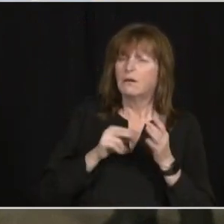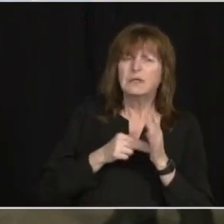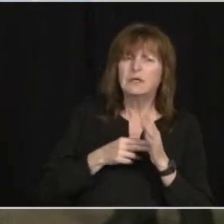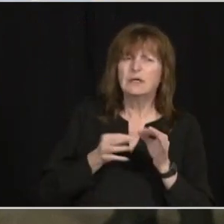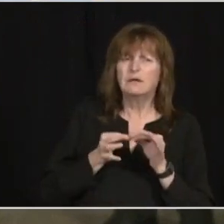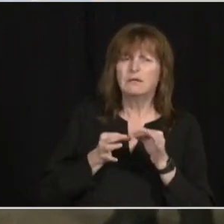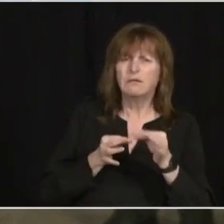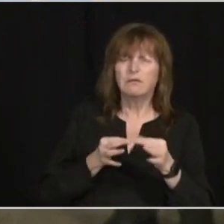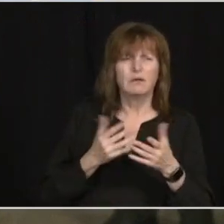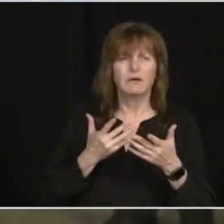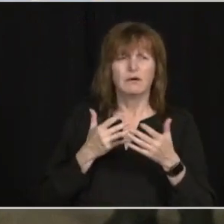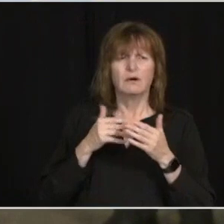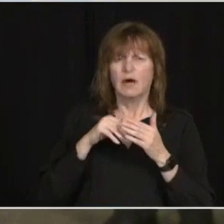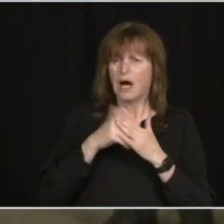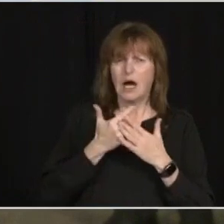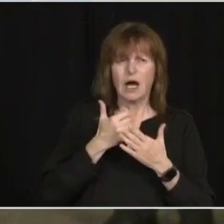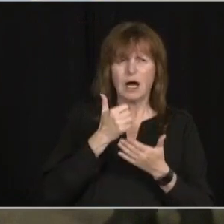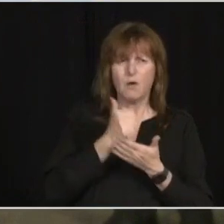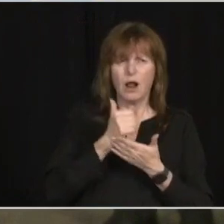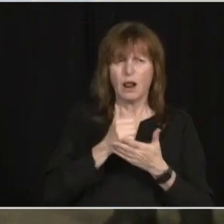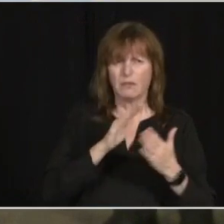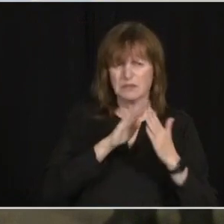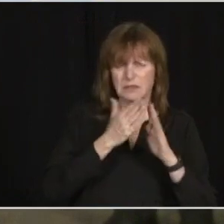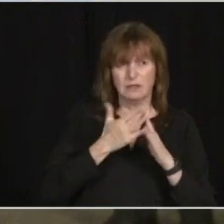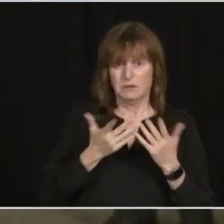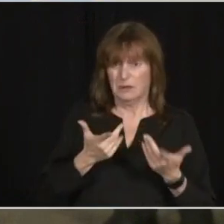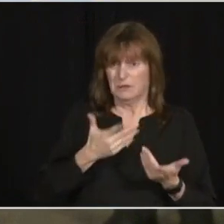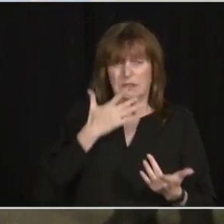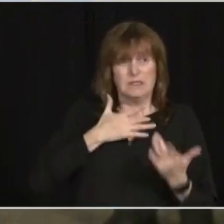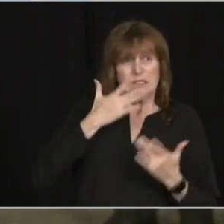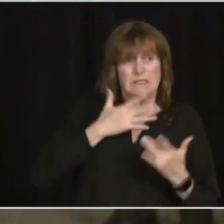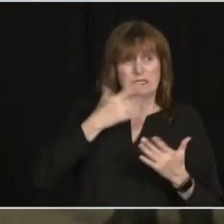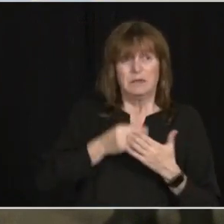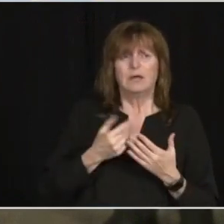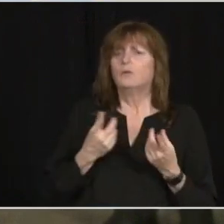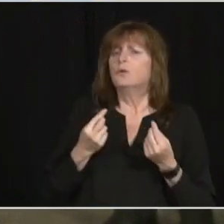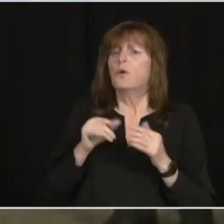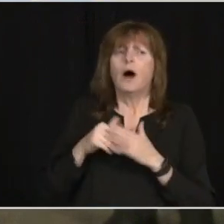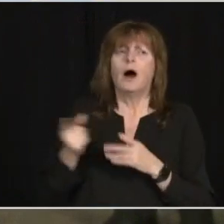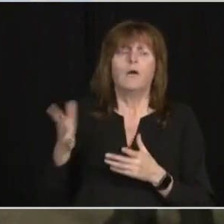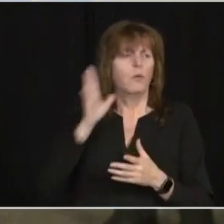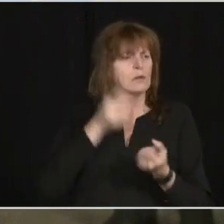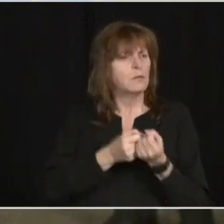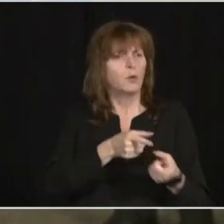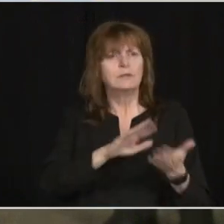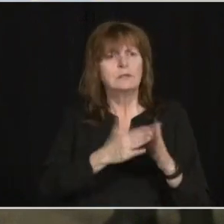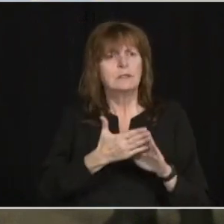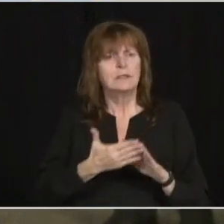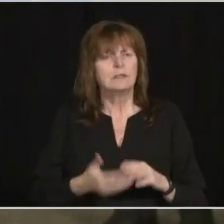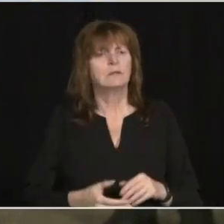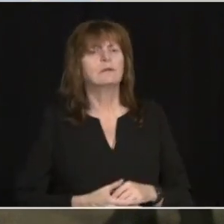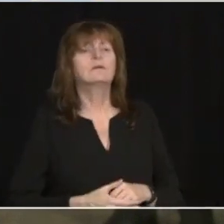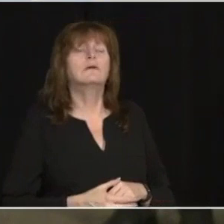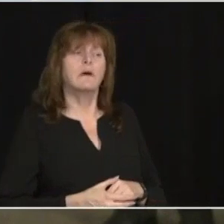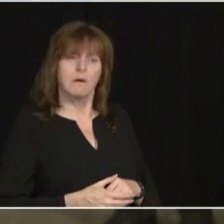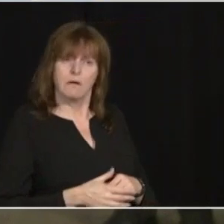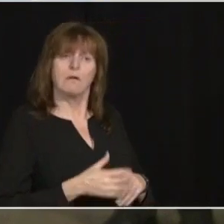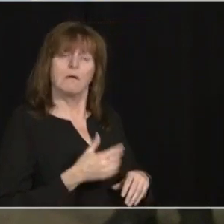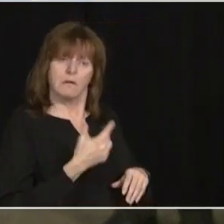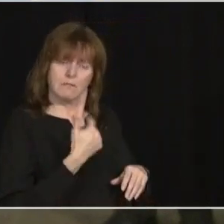to cities that need money for services. I know the Minister of Finance Finance, he's been working on a plan.